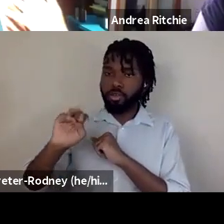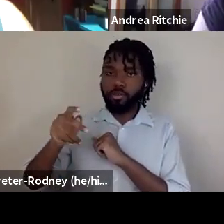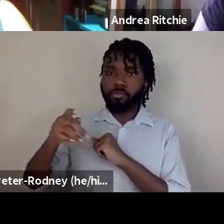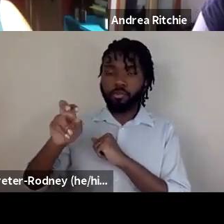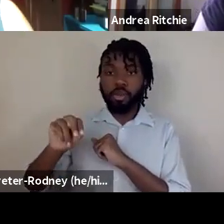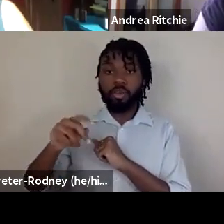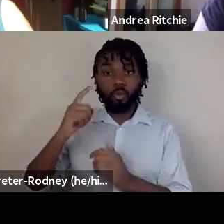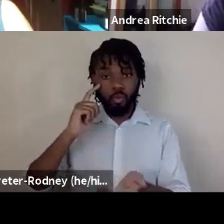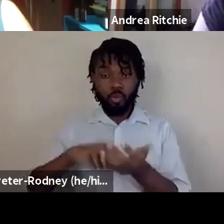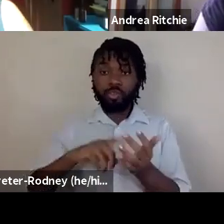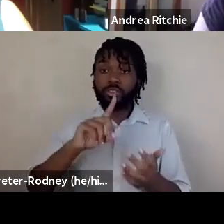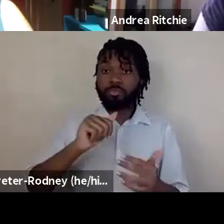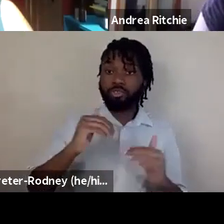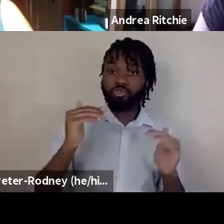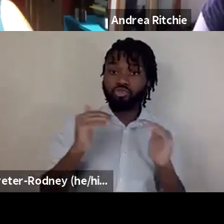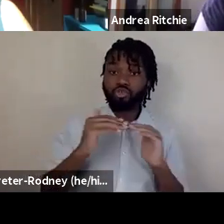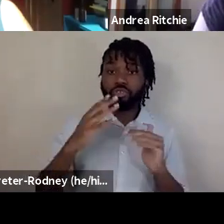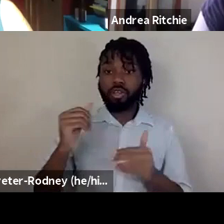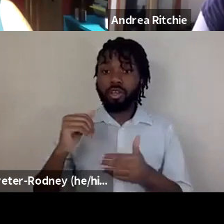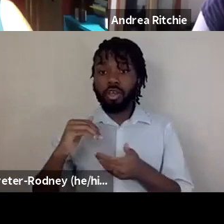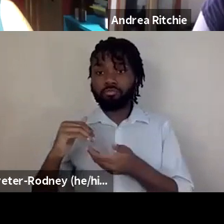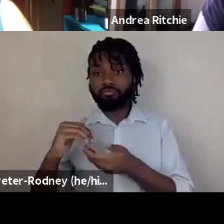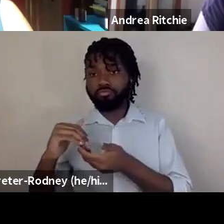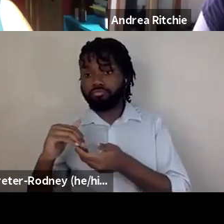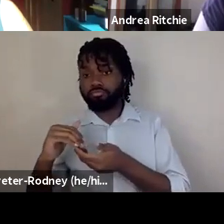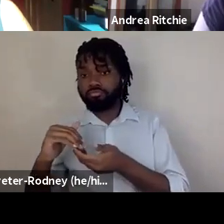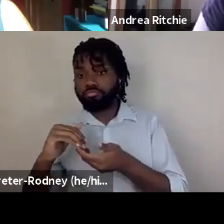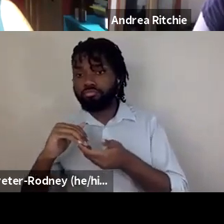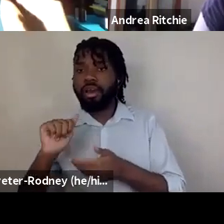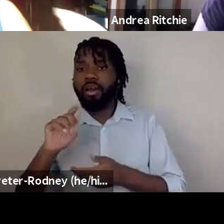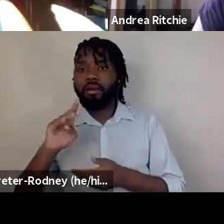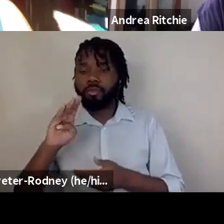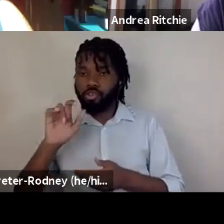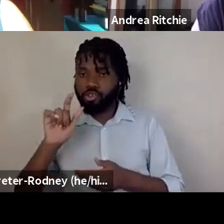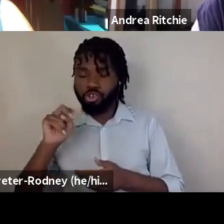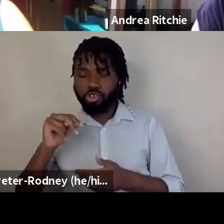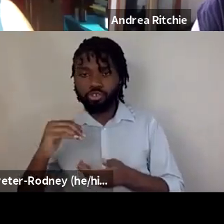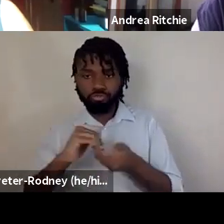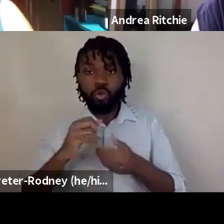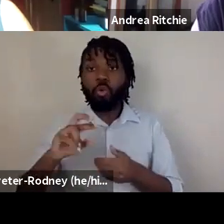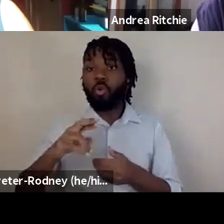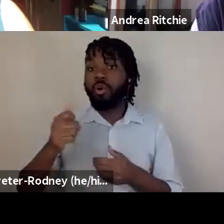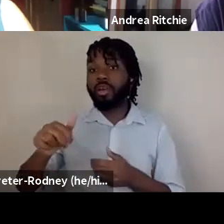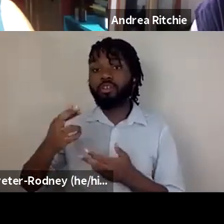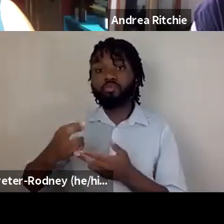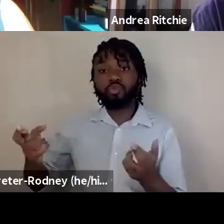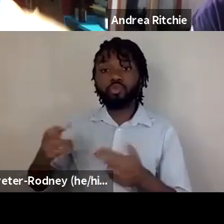and or some organizing projects, tools, resources, you can point people towards who are like